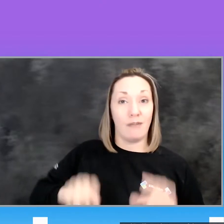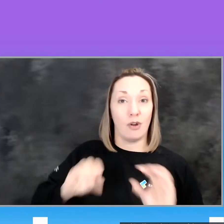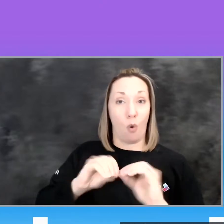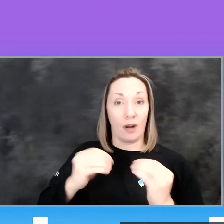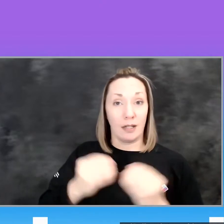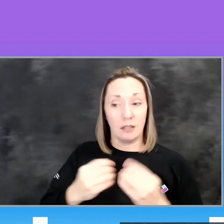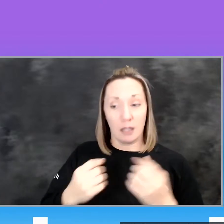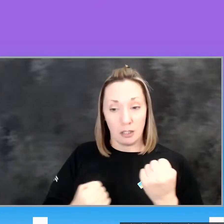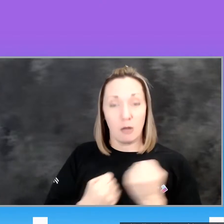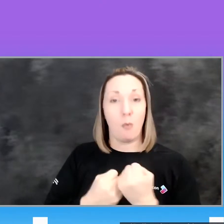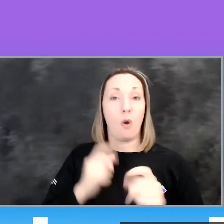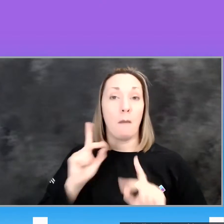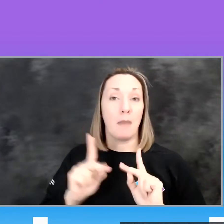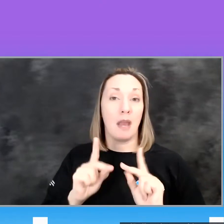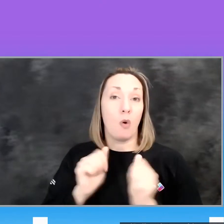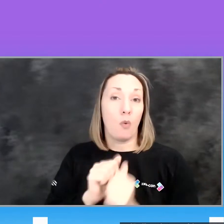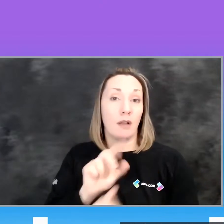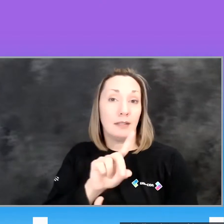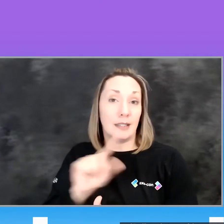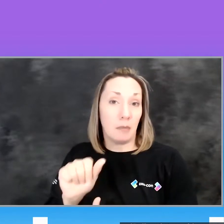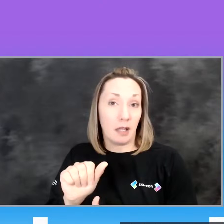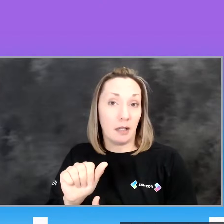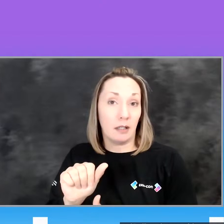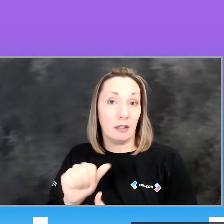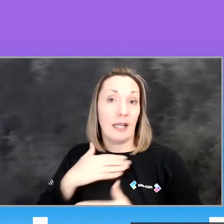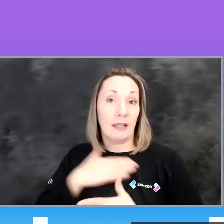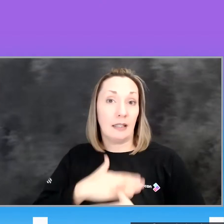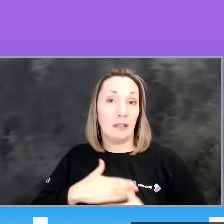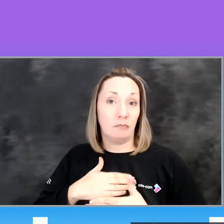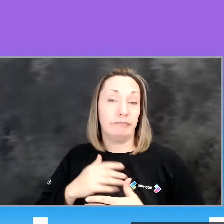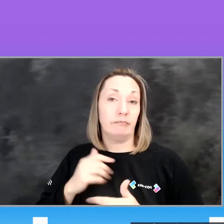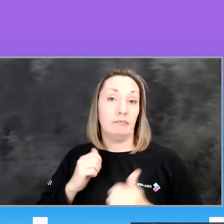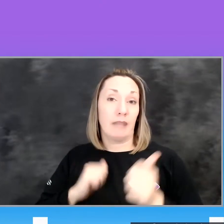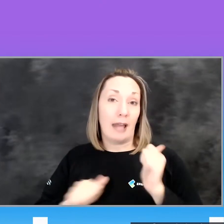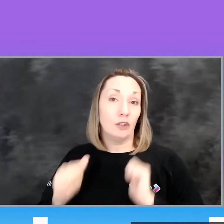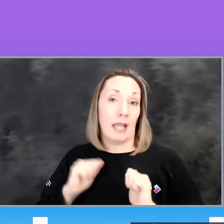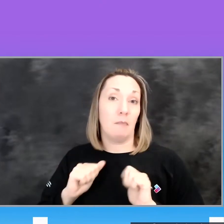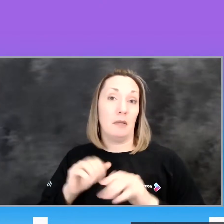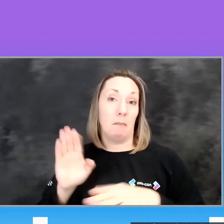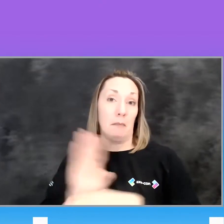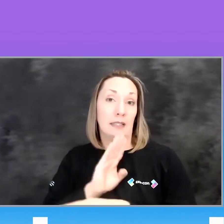people with disabilities in the